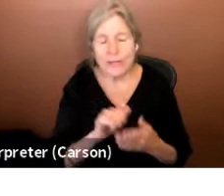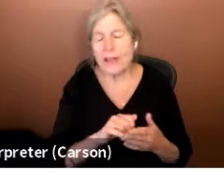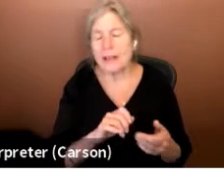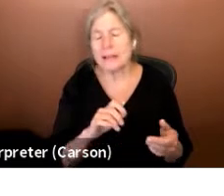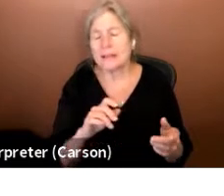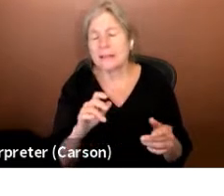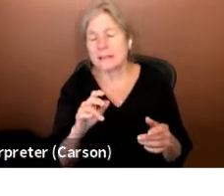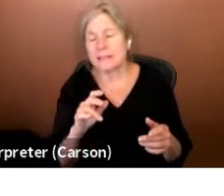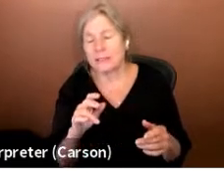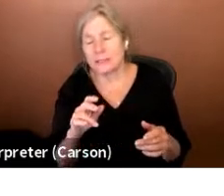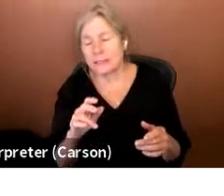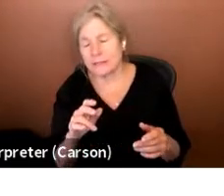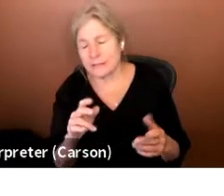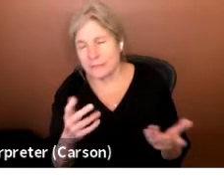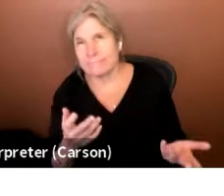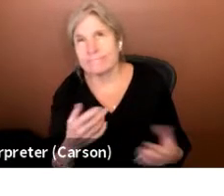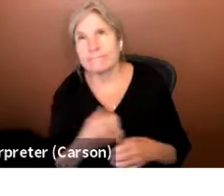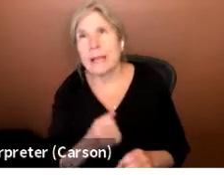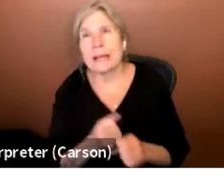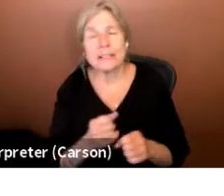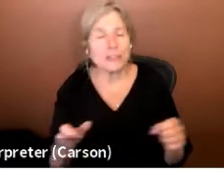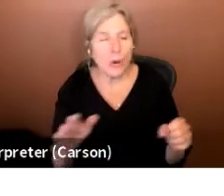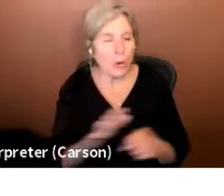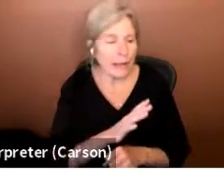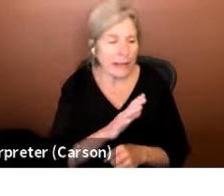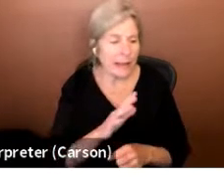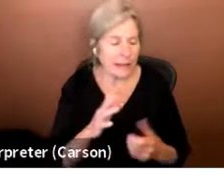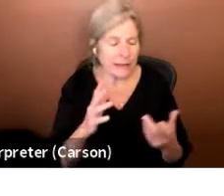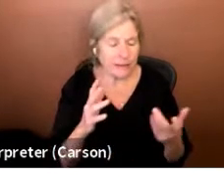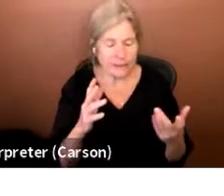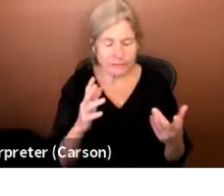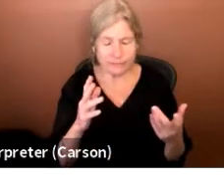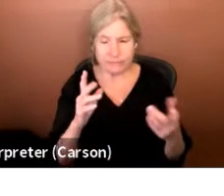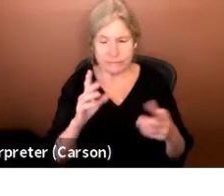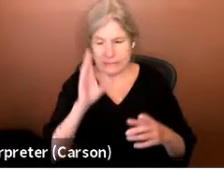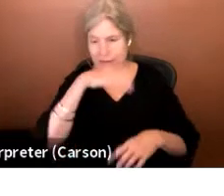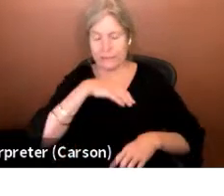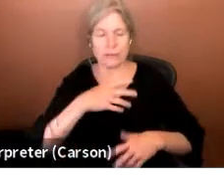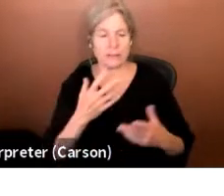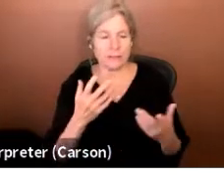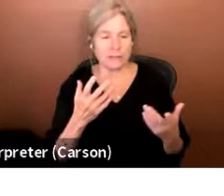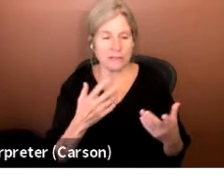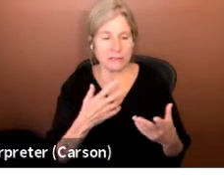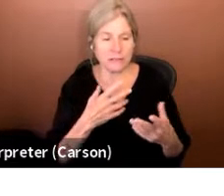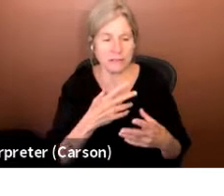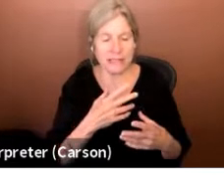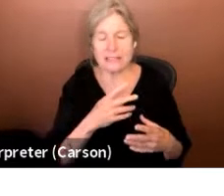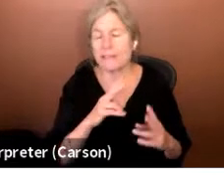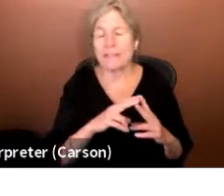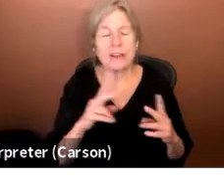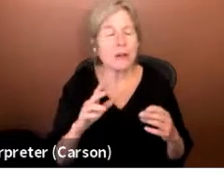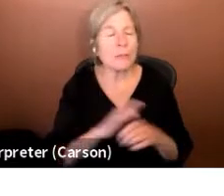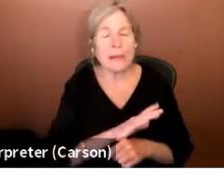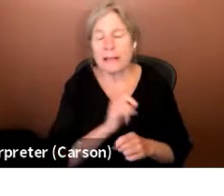Sometimes make it totally alien or totally strange to the original one. My understanding